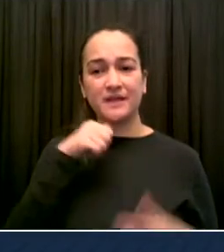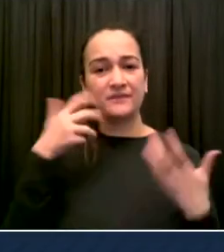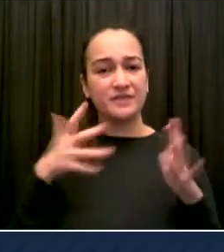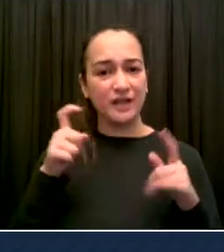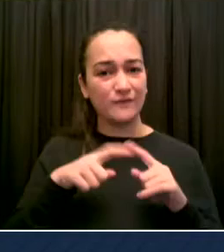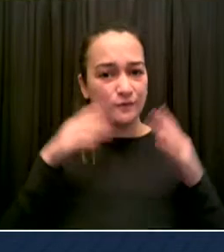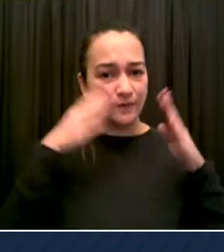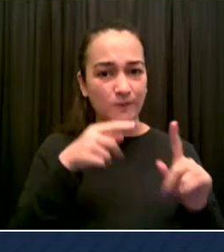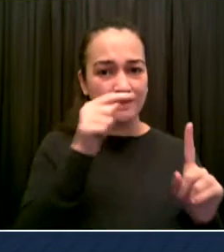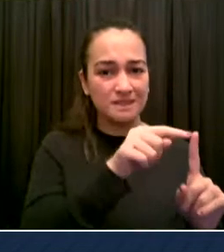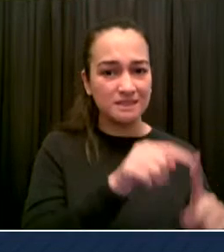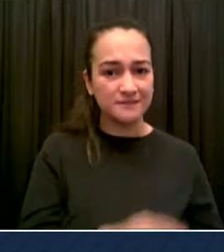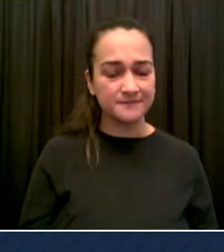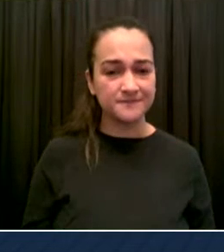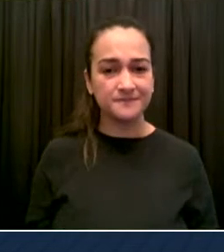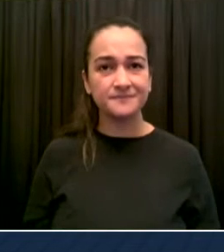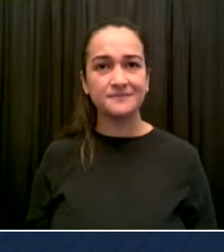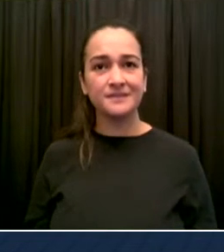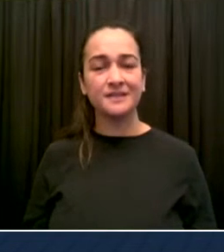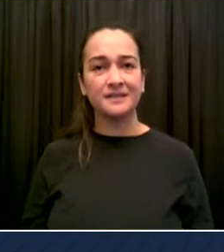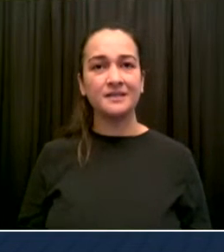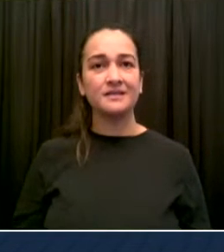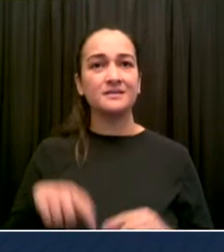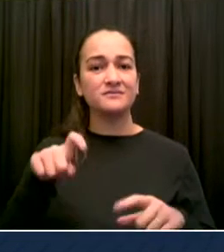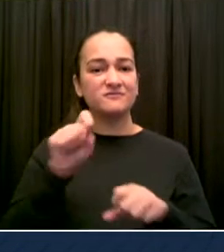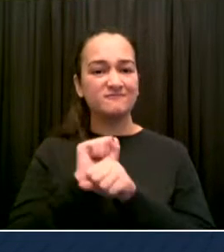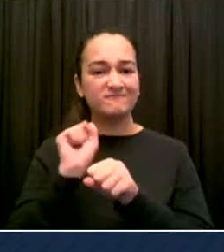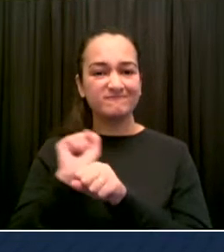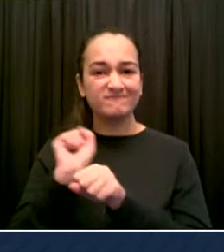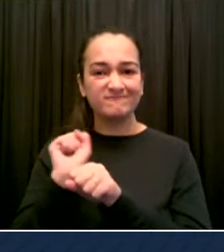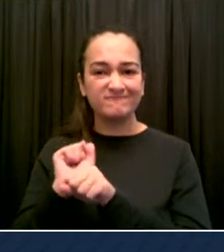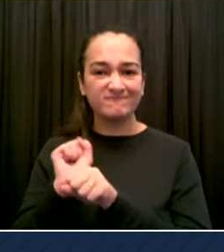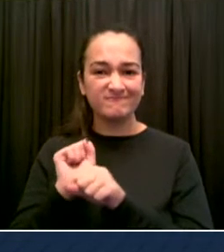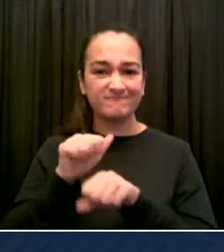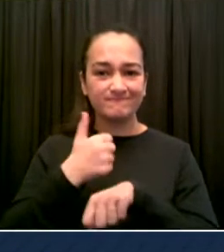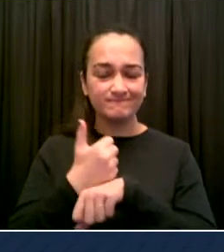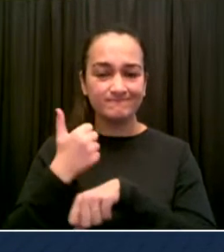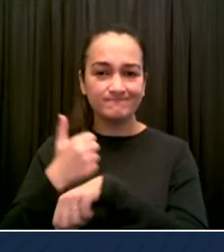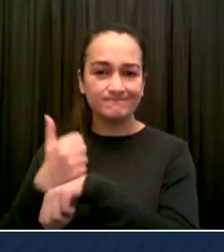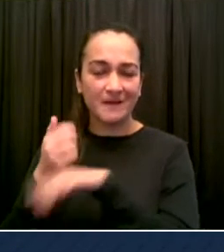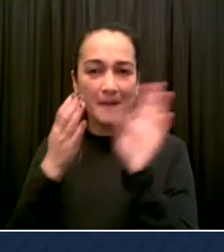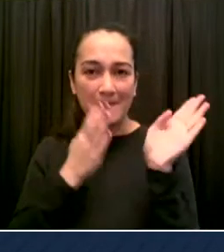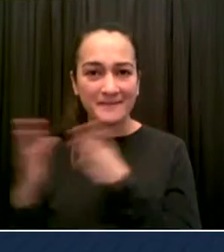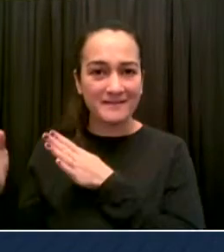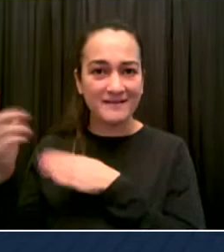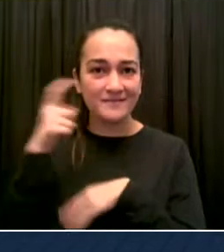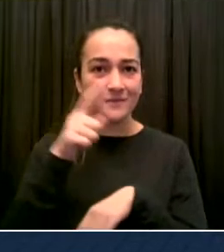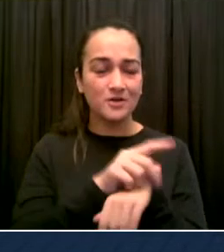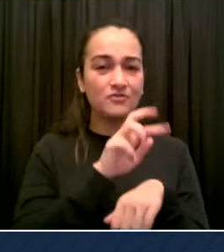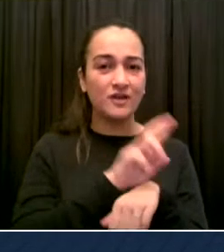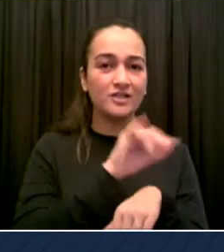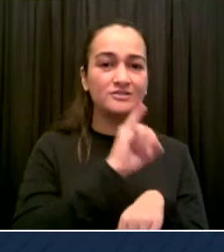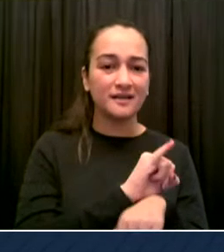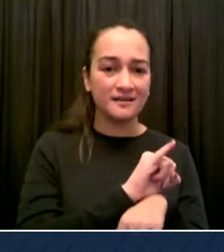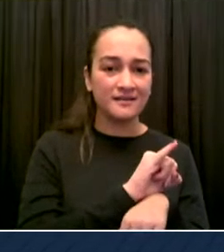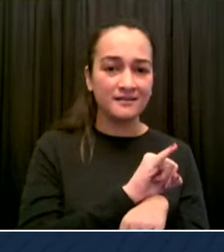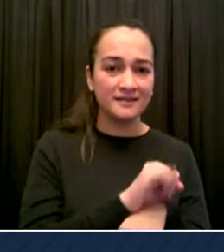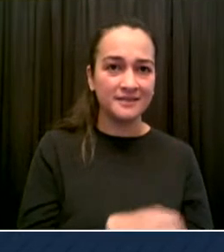SOLUTIONS THAT WE HAVEN'T HAD BEFORE.